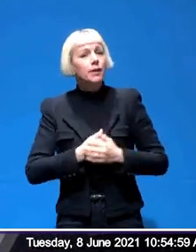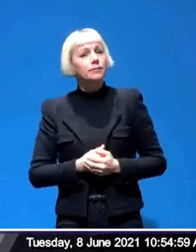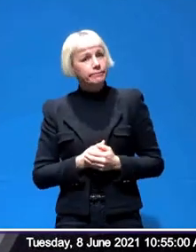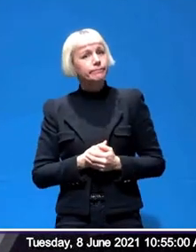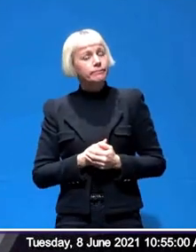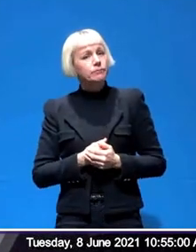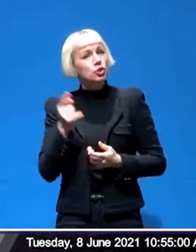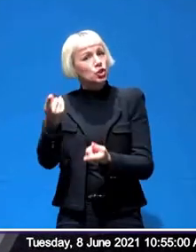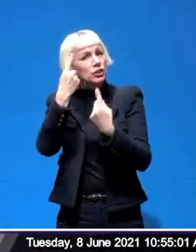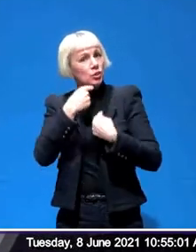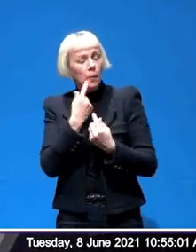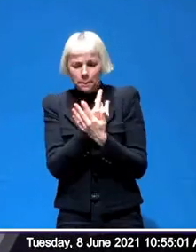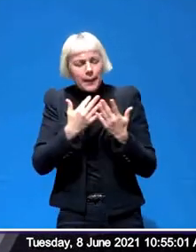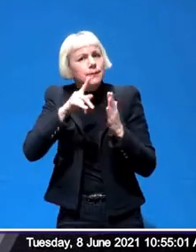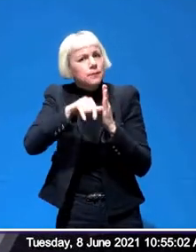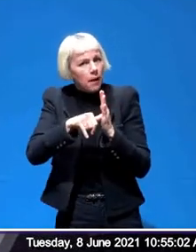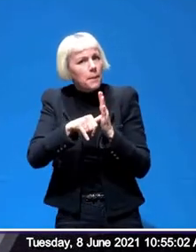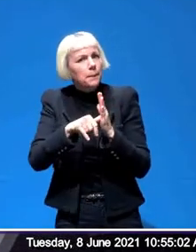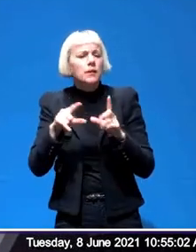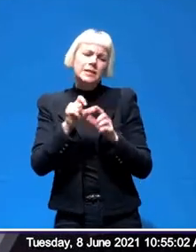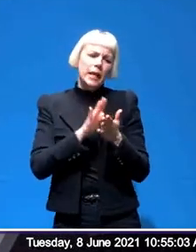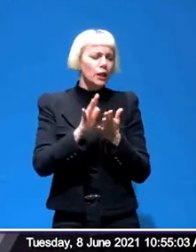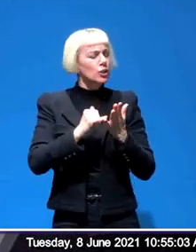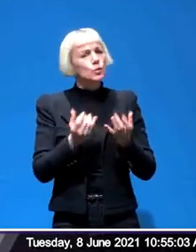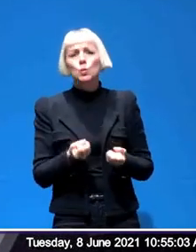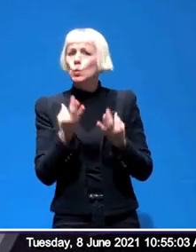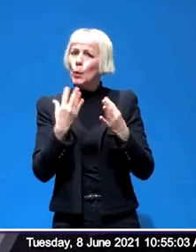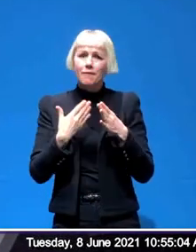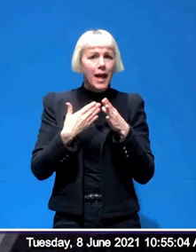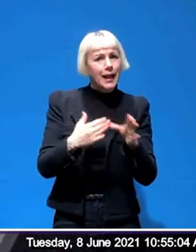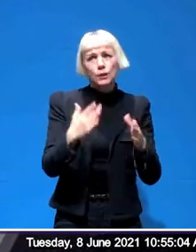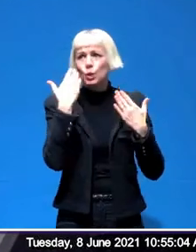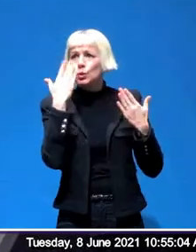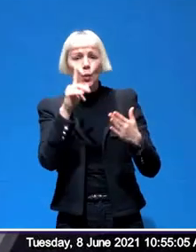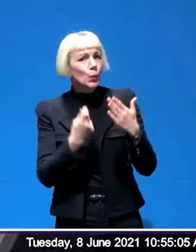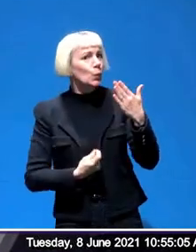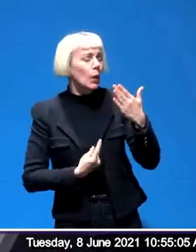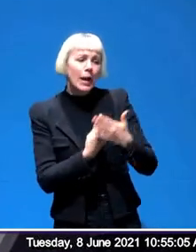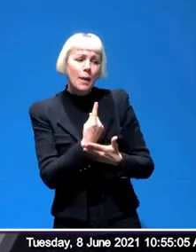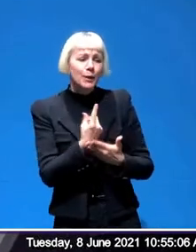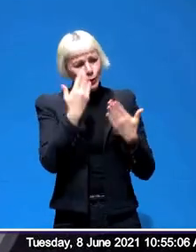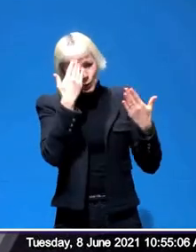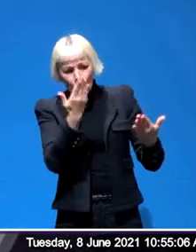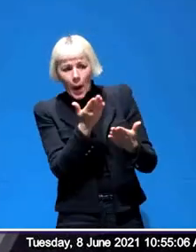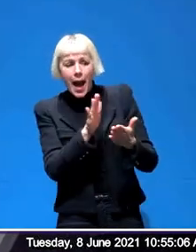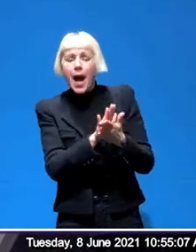She told me on a number of occasions that DHS did not have the answers to what had happened or to what had caused the bruising.